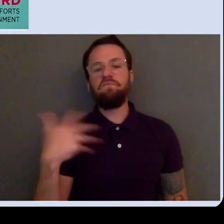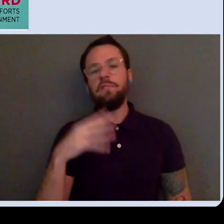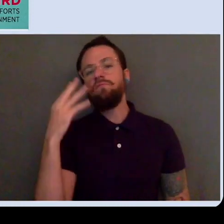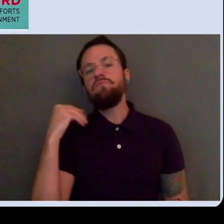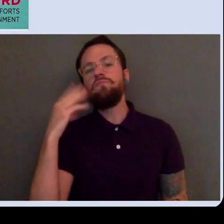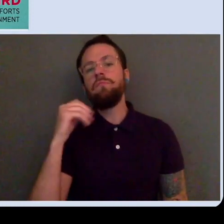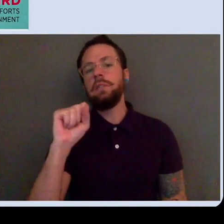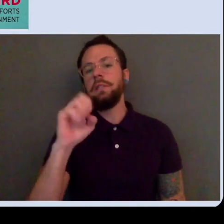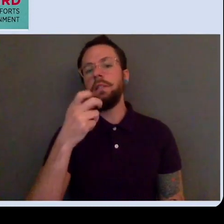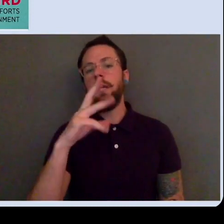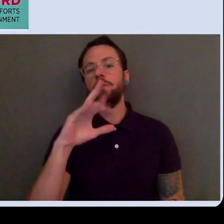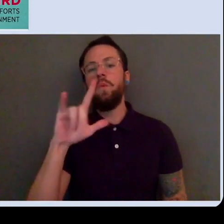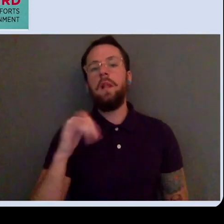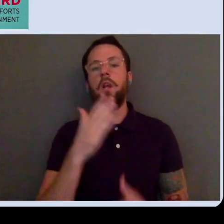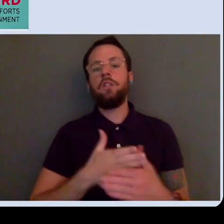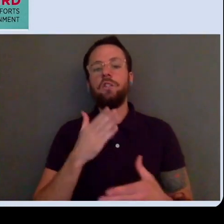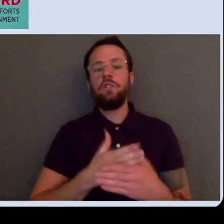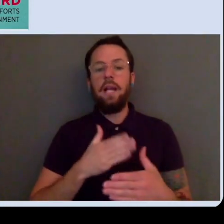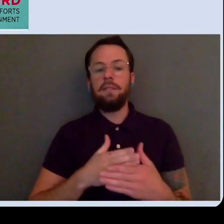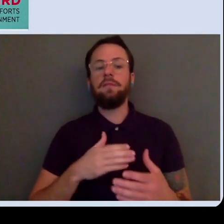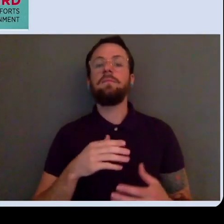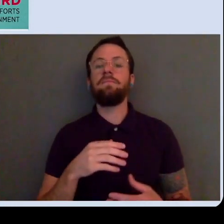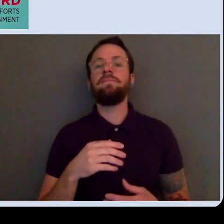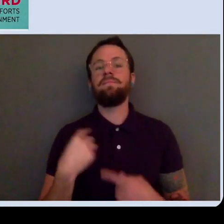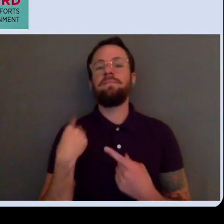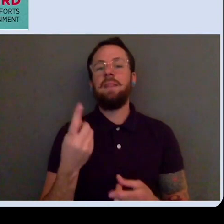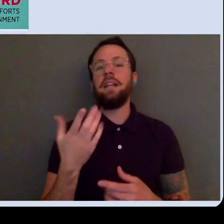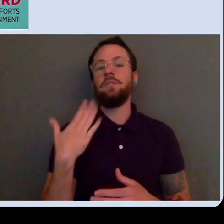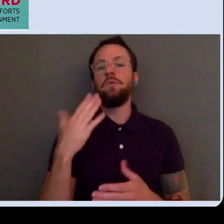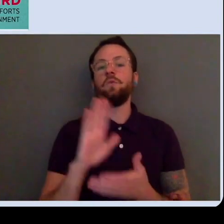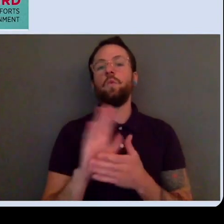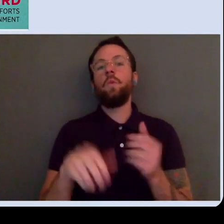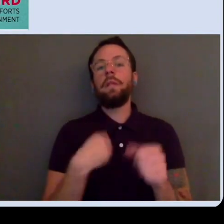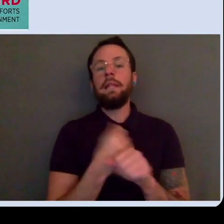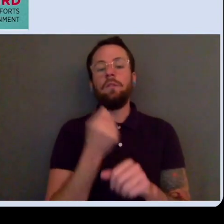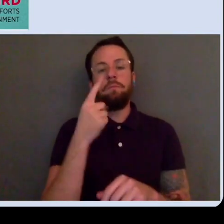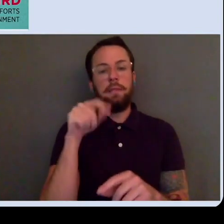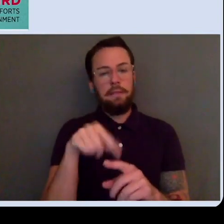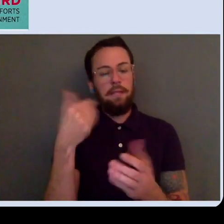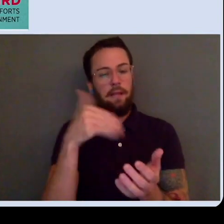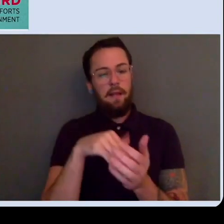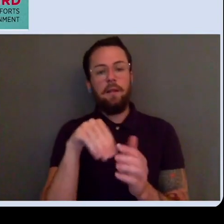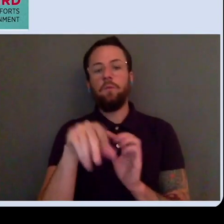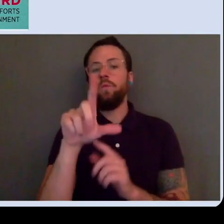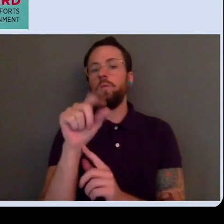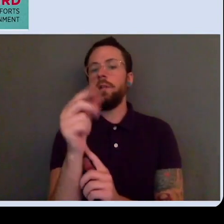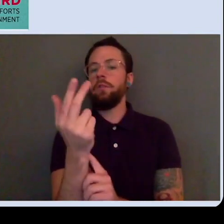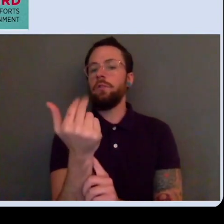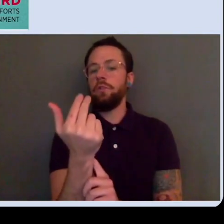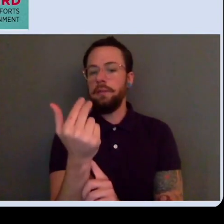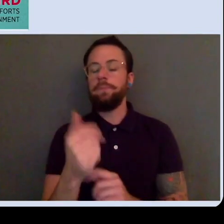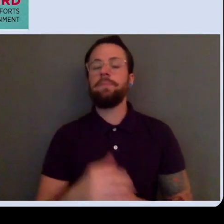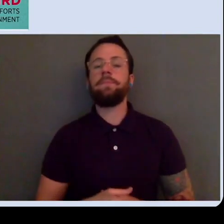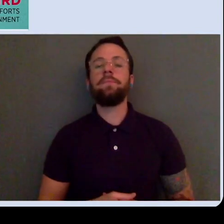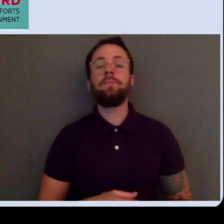73.7 youth of transgender youth say they have been sexually harassed during the past school